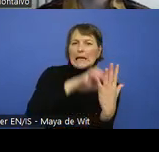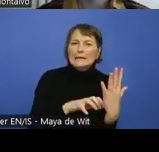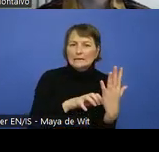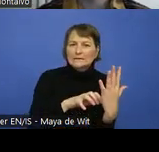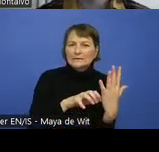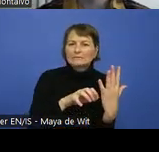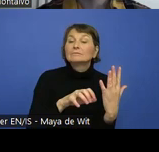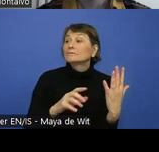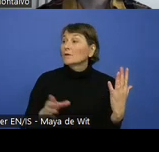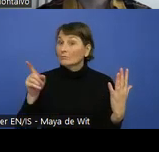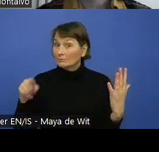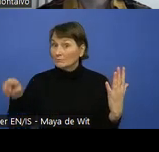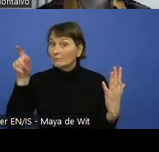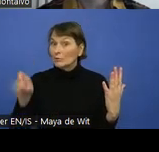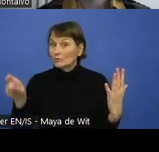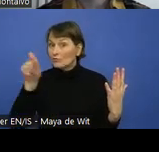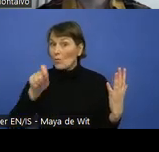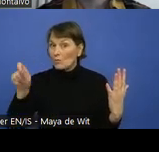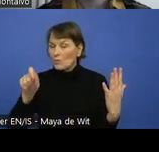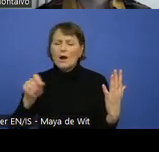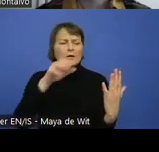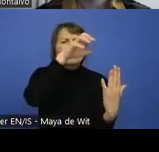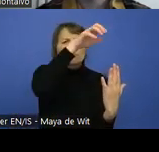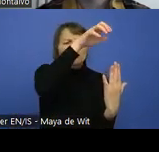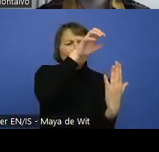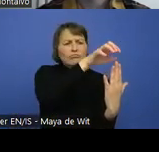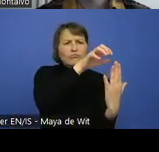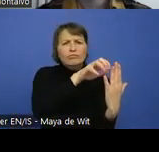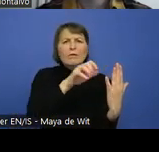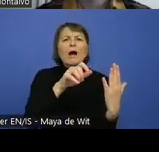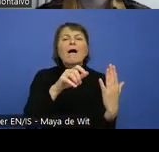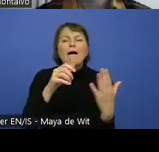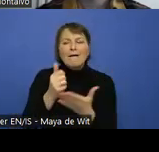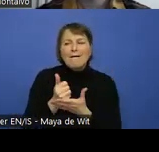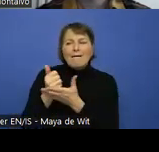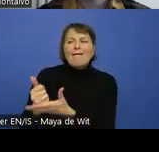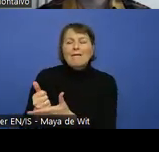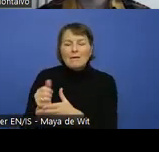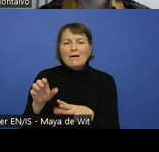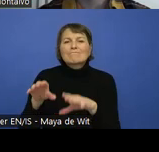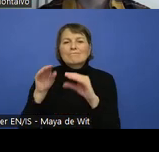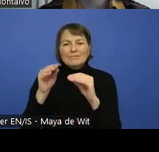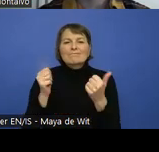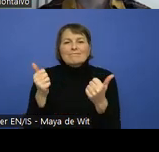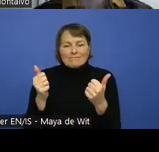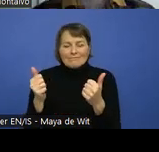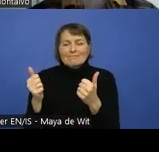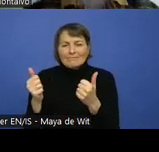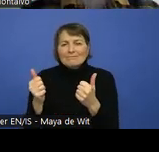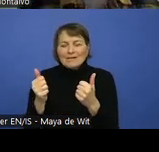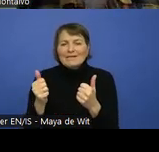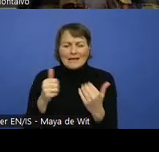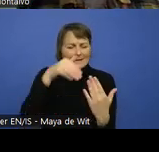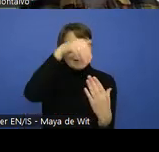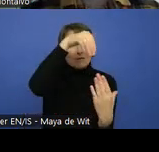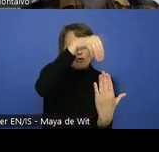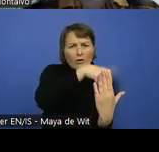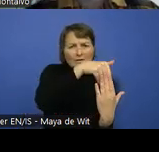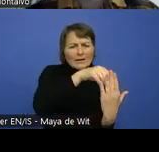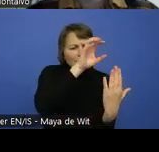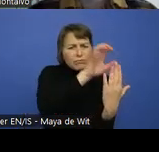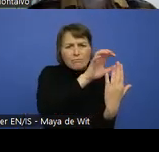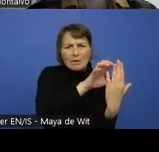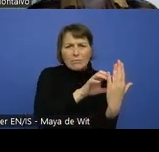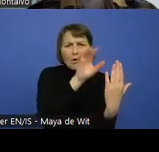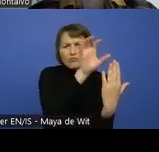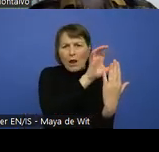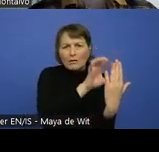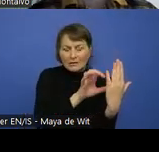It gives content authors guidance on how to teach clear content sections like, for example,